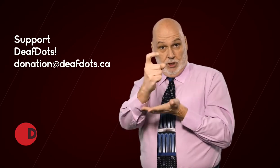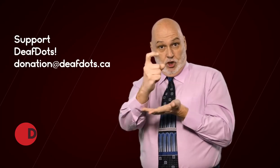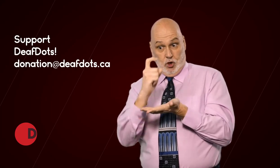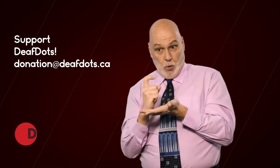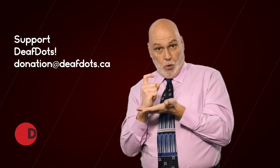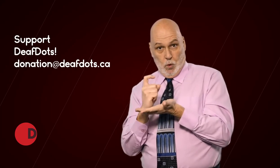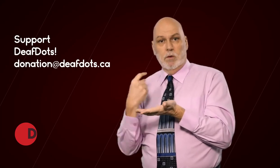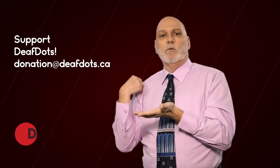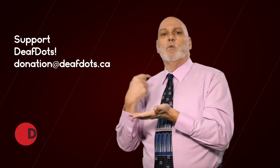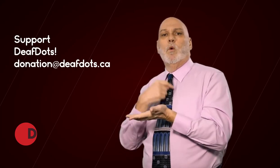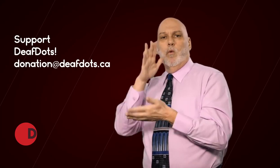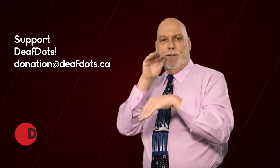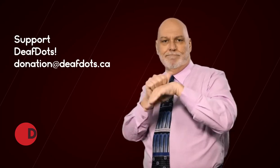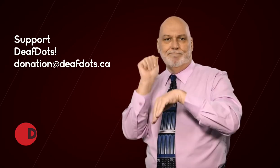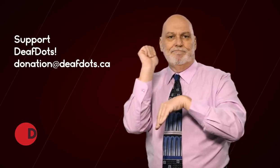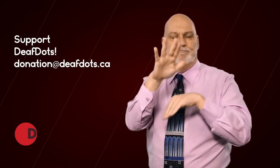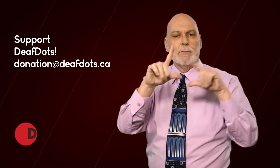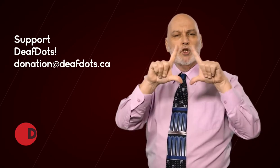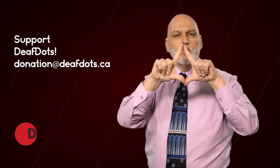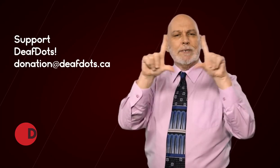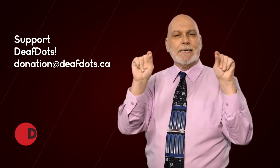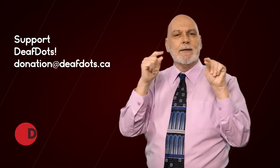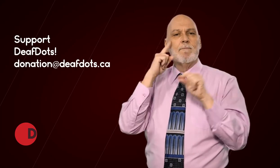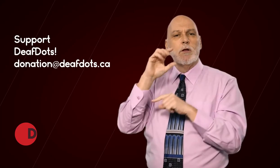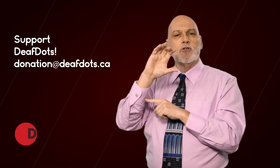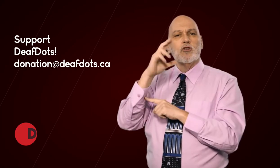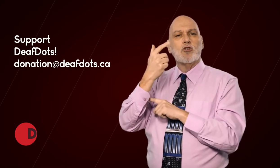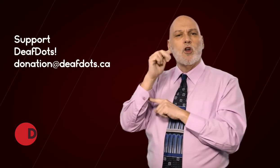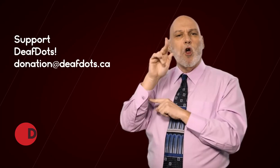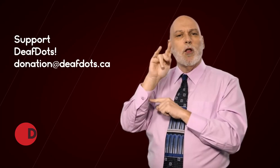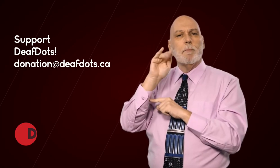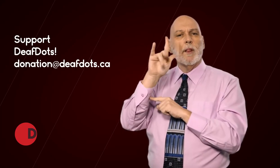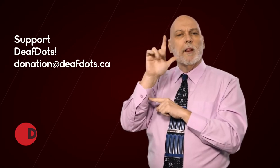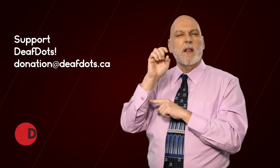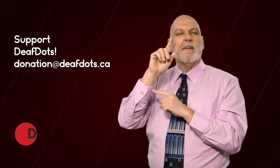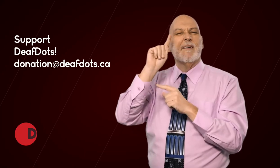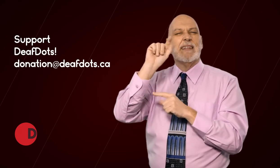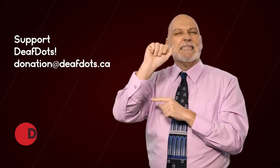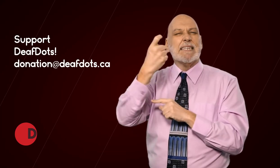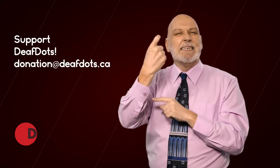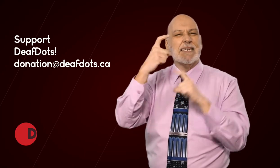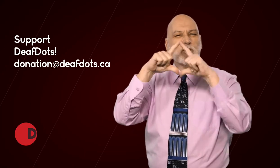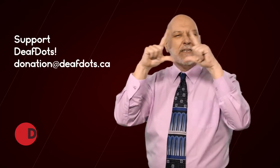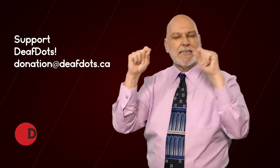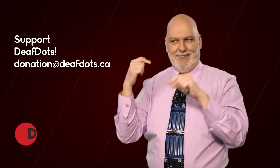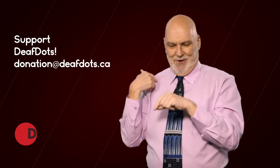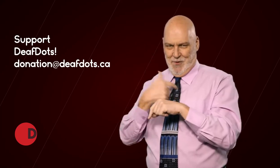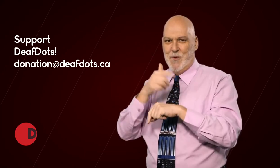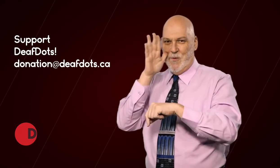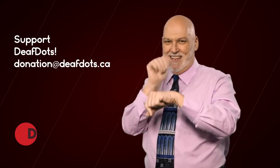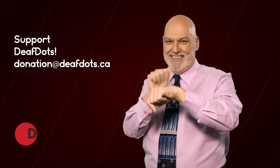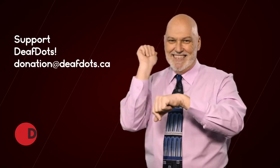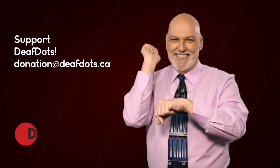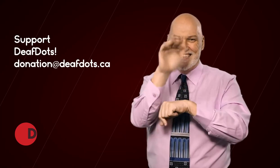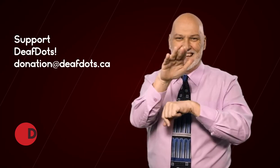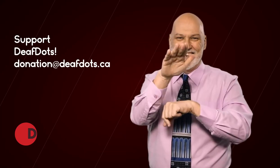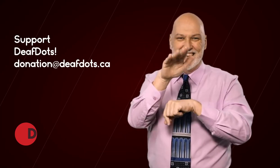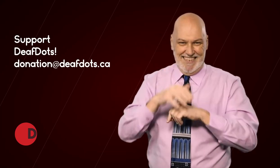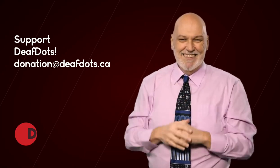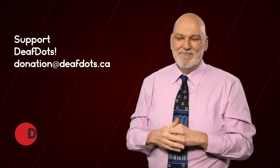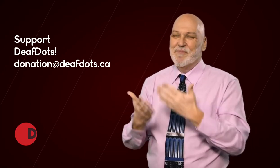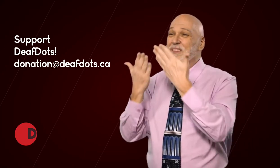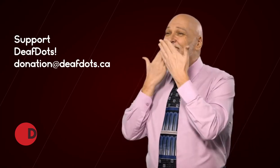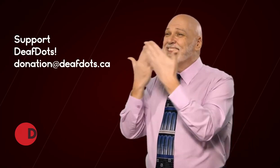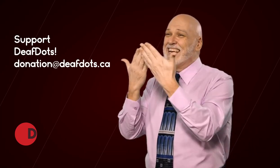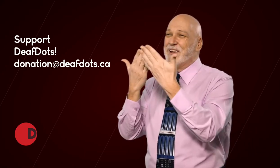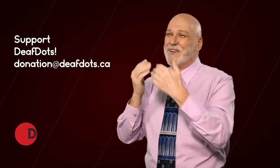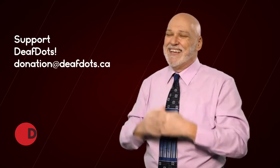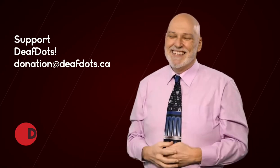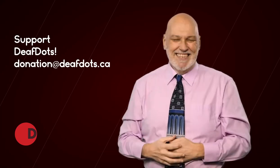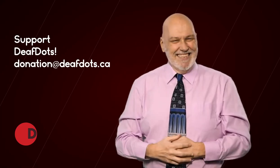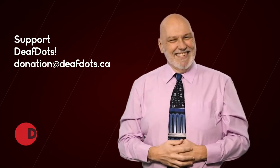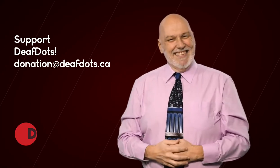and we will send a receipt for charitable donation.